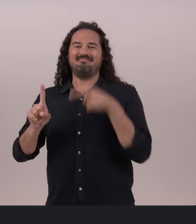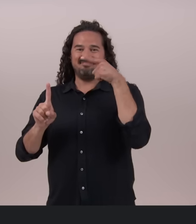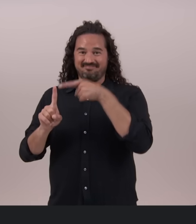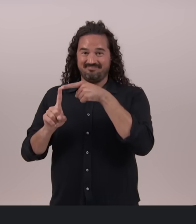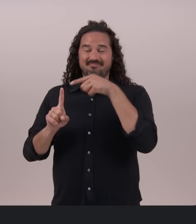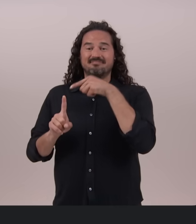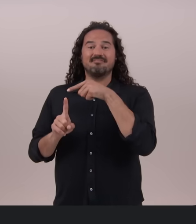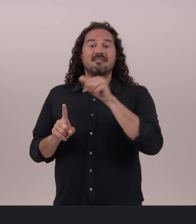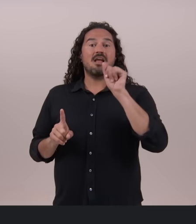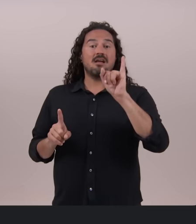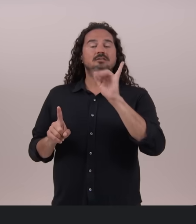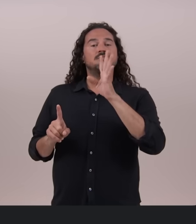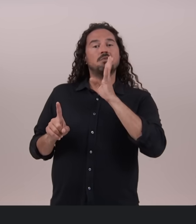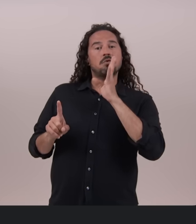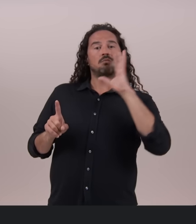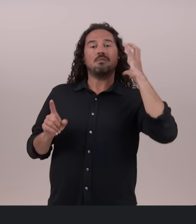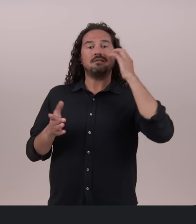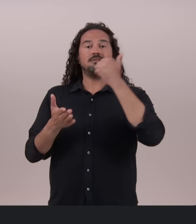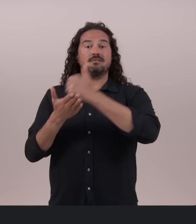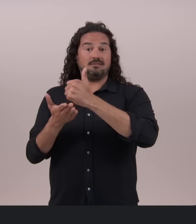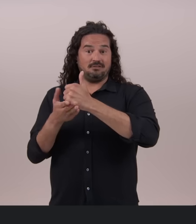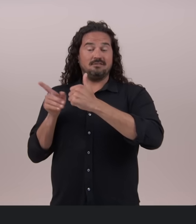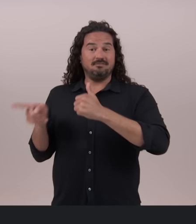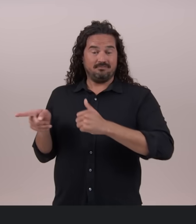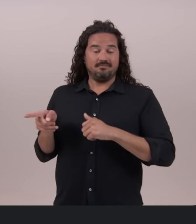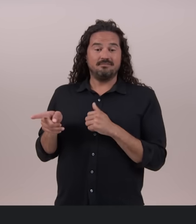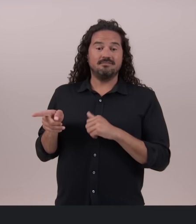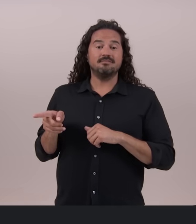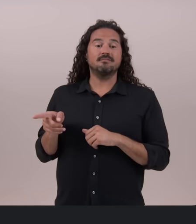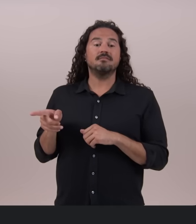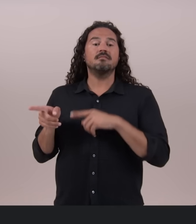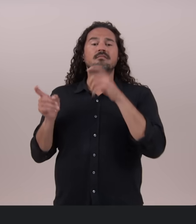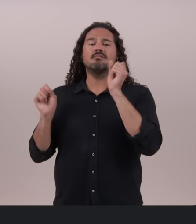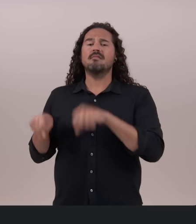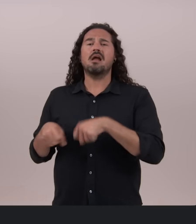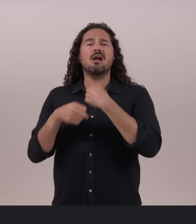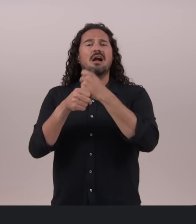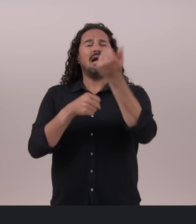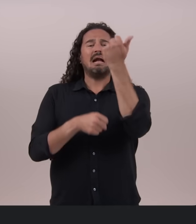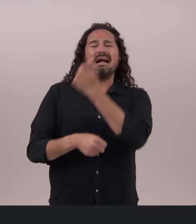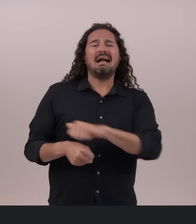This agent can produce a complete talk radio show about anything you want.